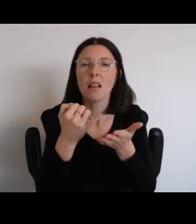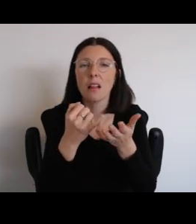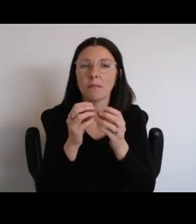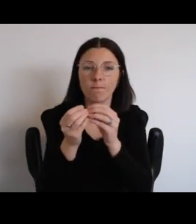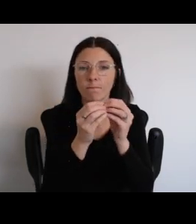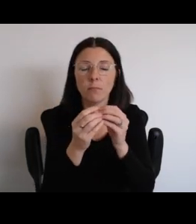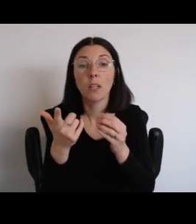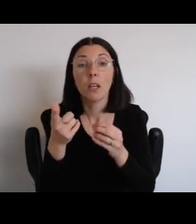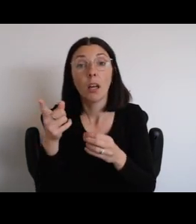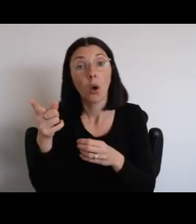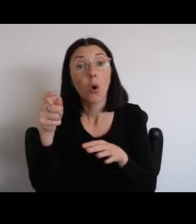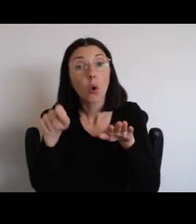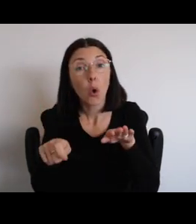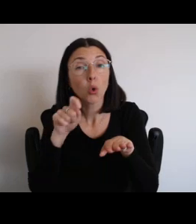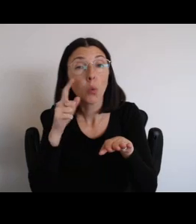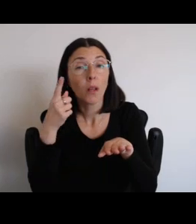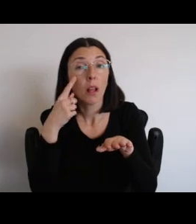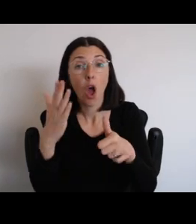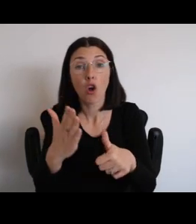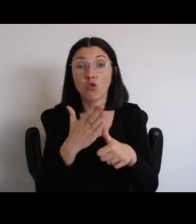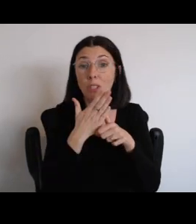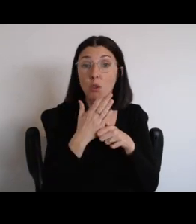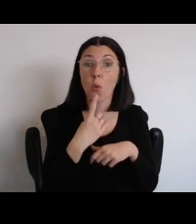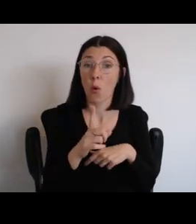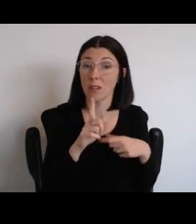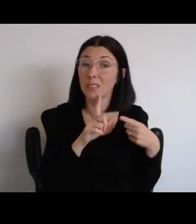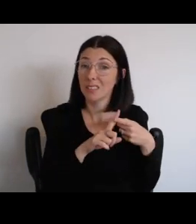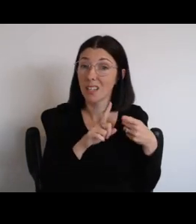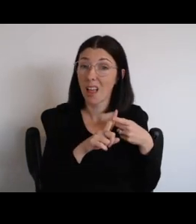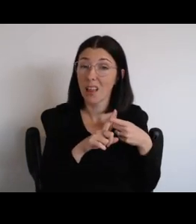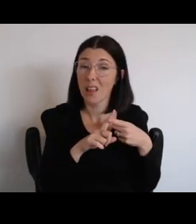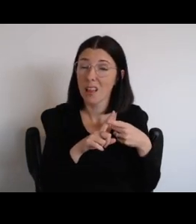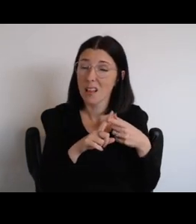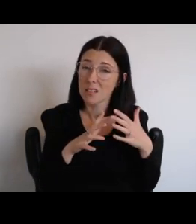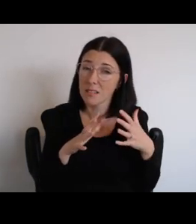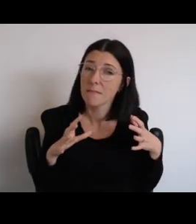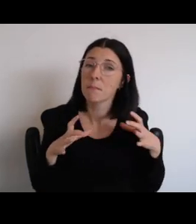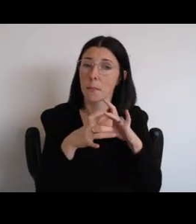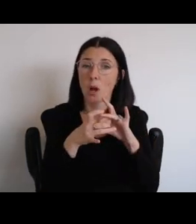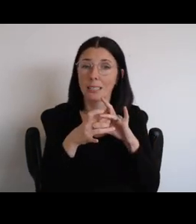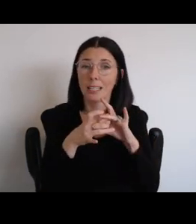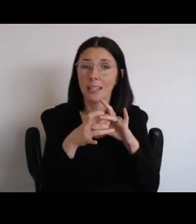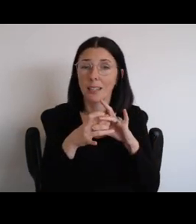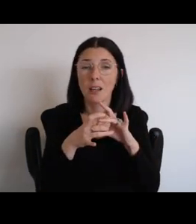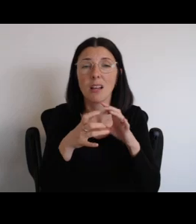as still binding other than the changes in the signed parenting plan oh that's a really